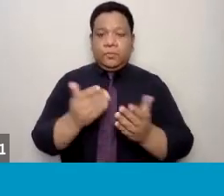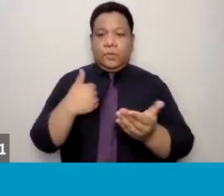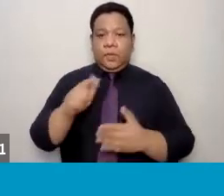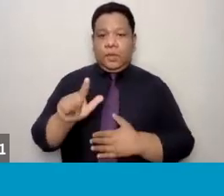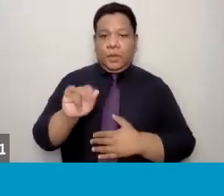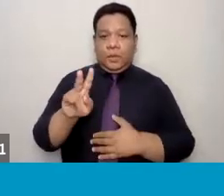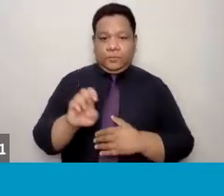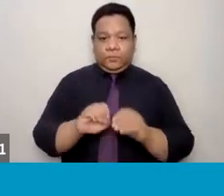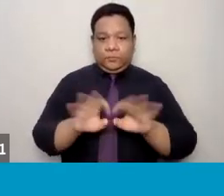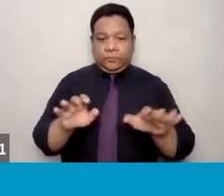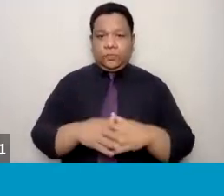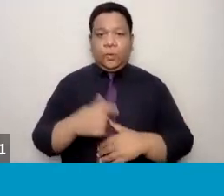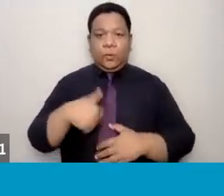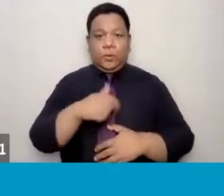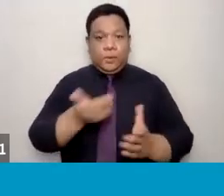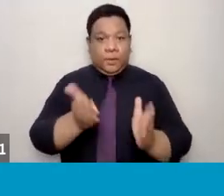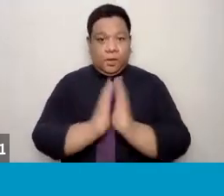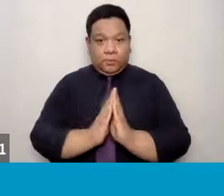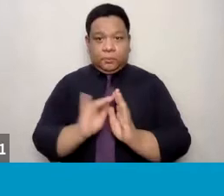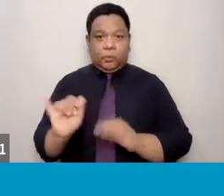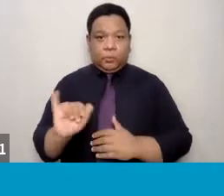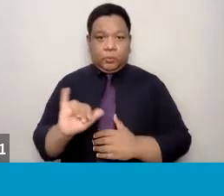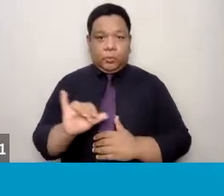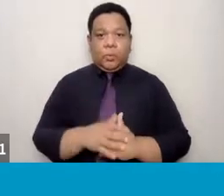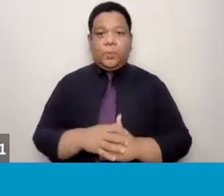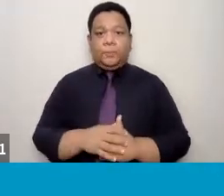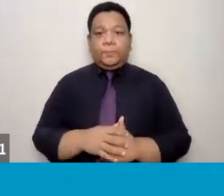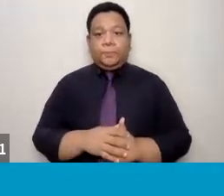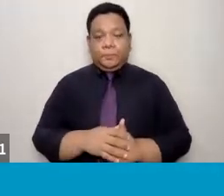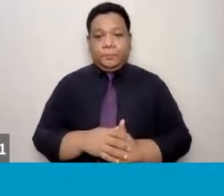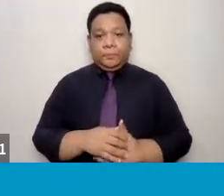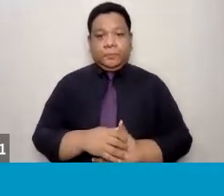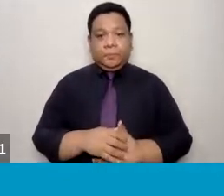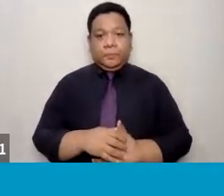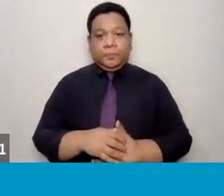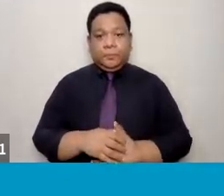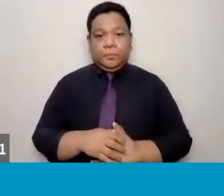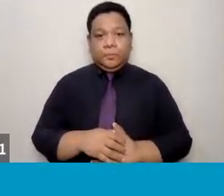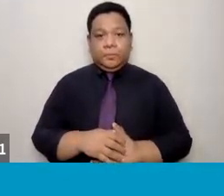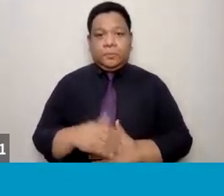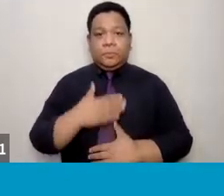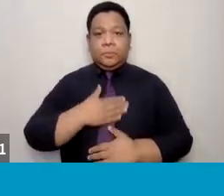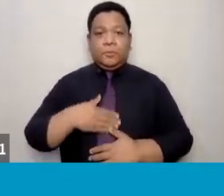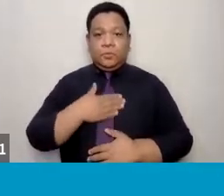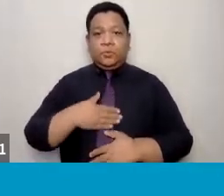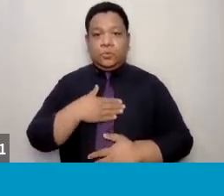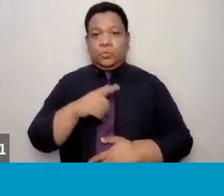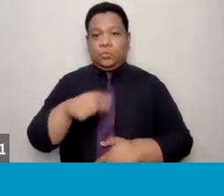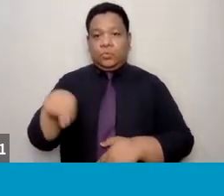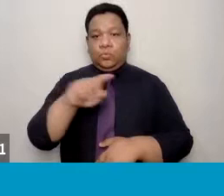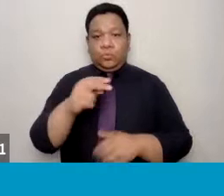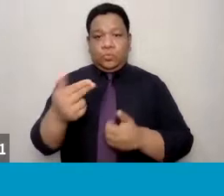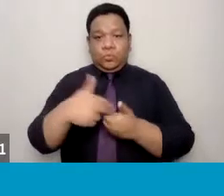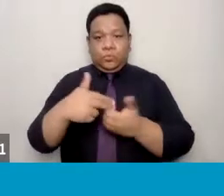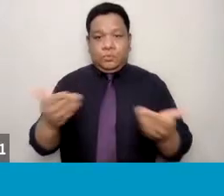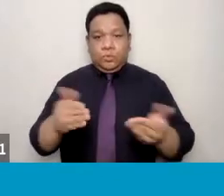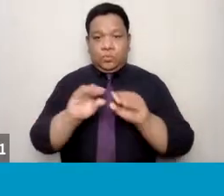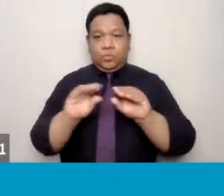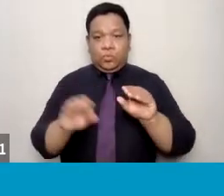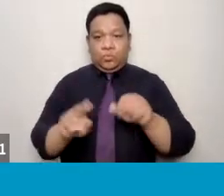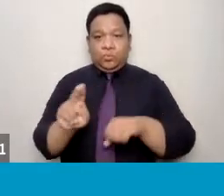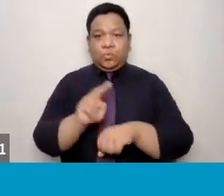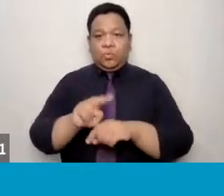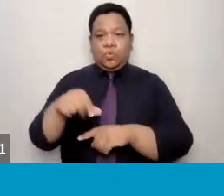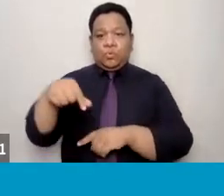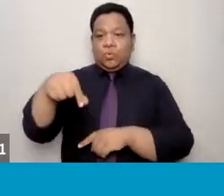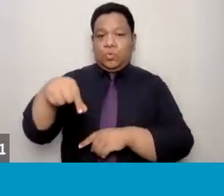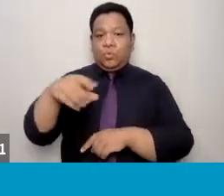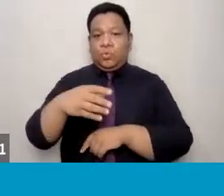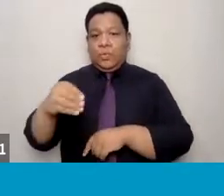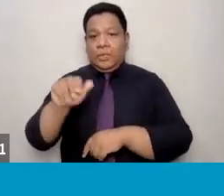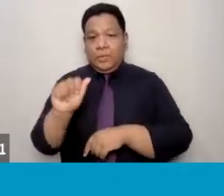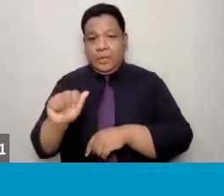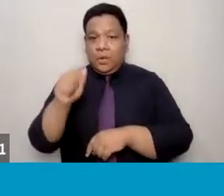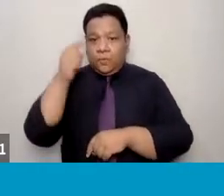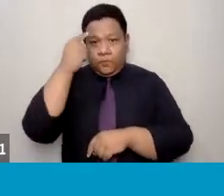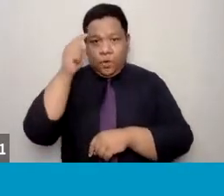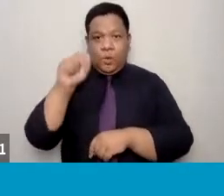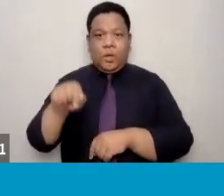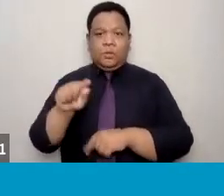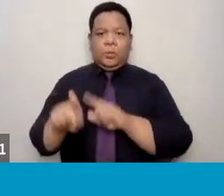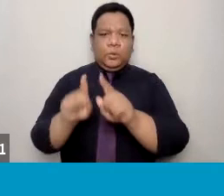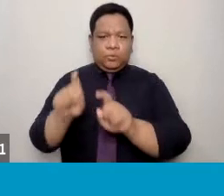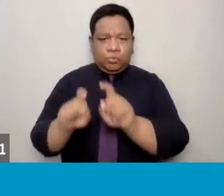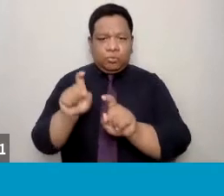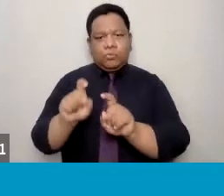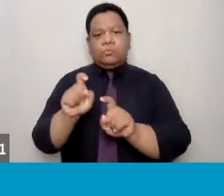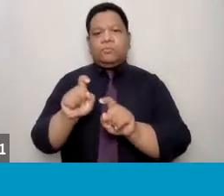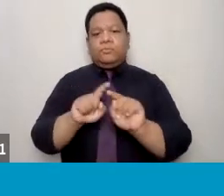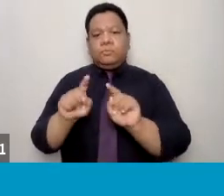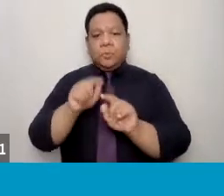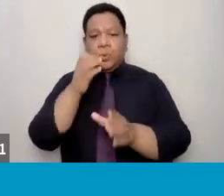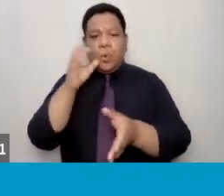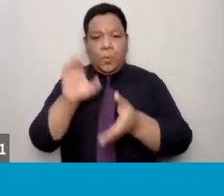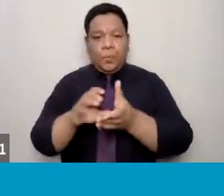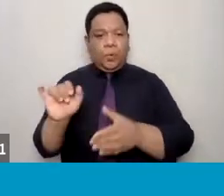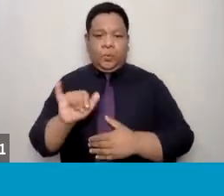We are also requesting our Zoom participants to use the chat box to put our questions and comments for our discussion.